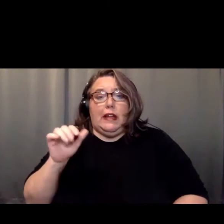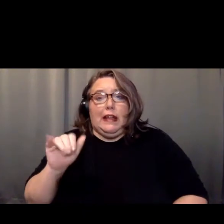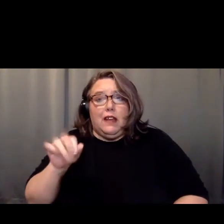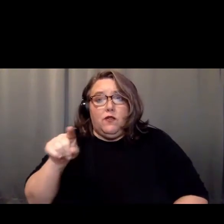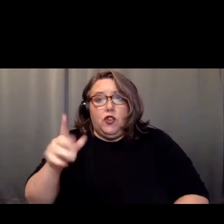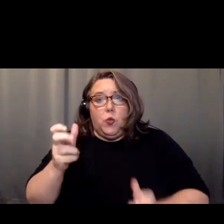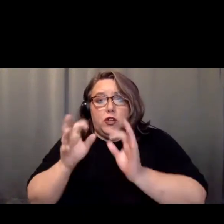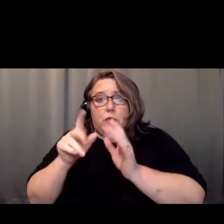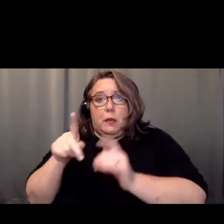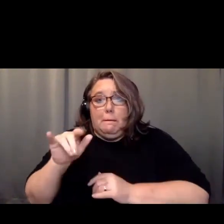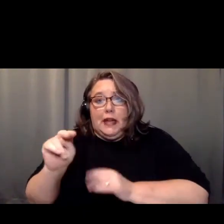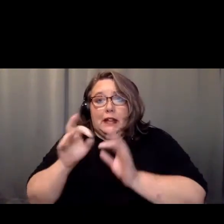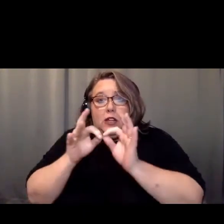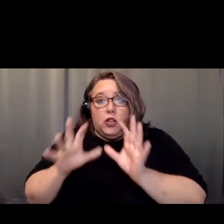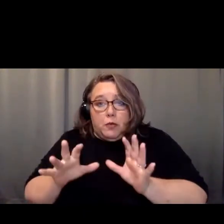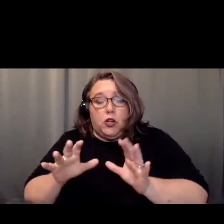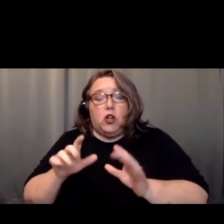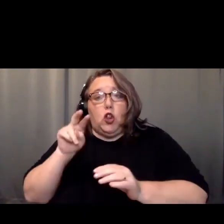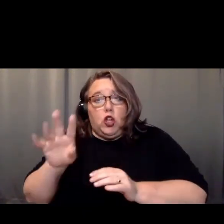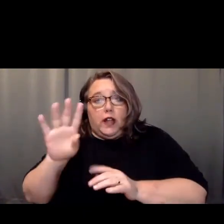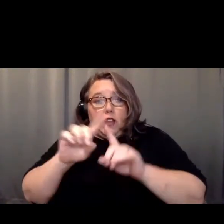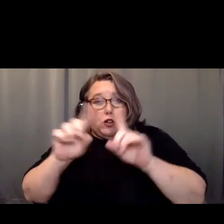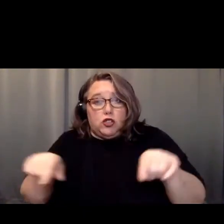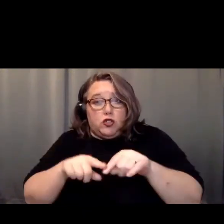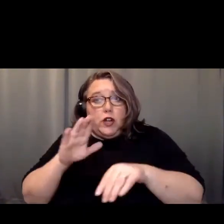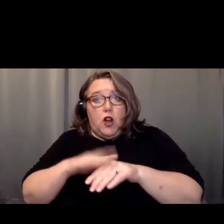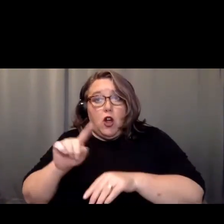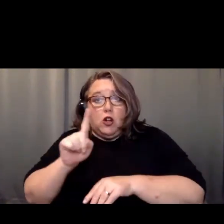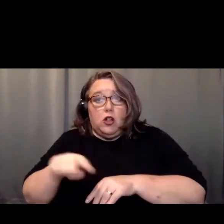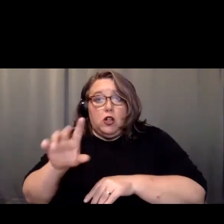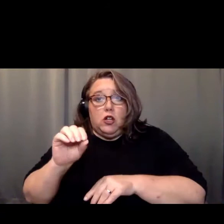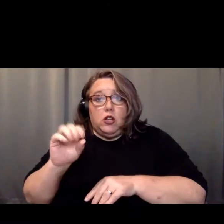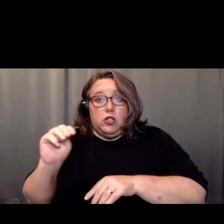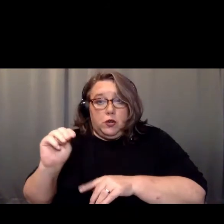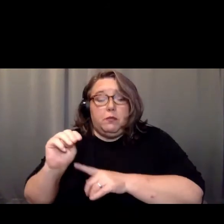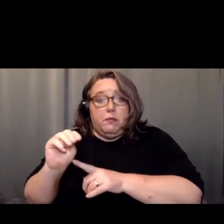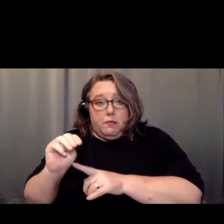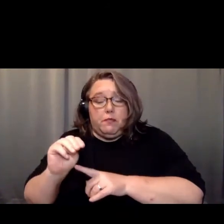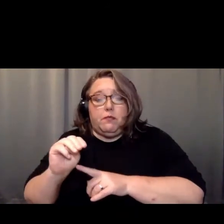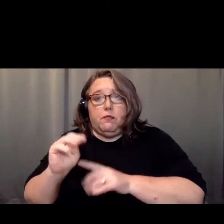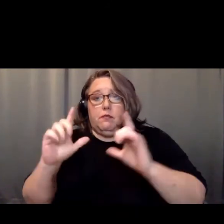if you go to the screen on Zoom, you put your cursor on the top right,